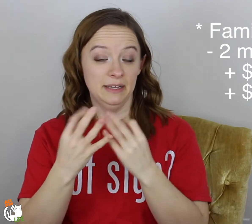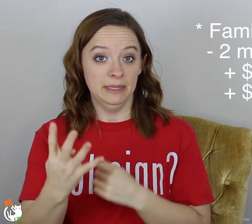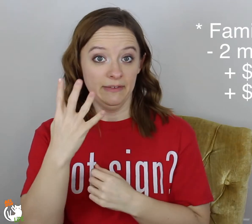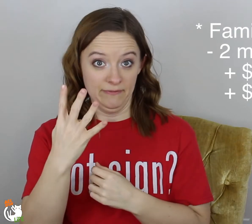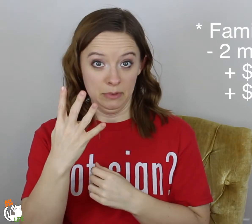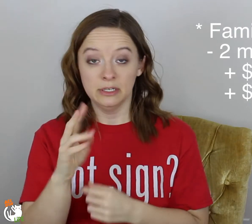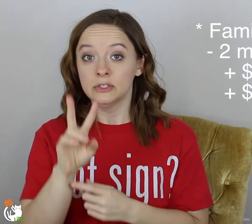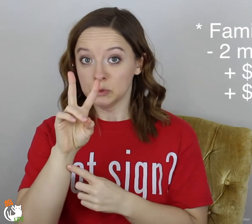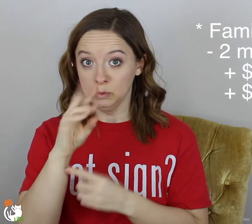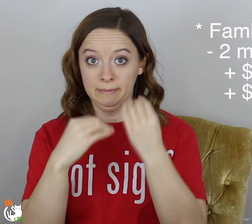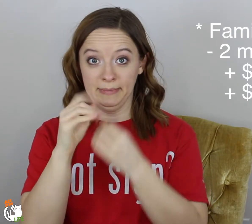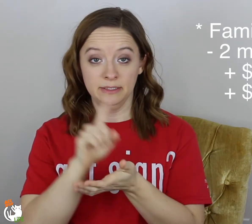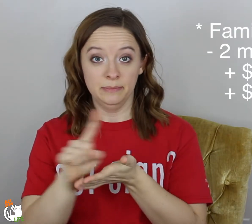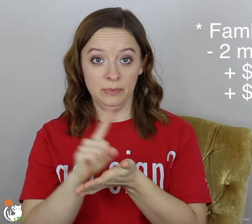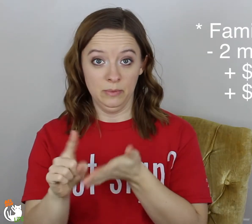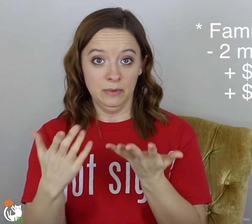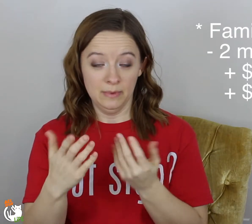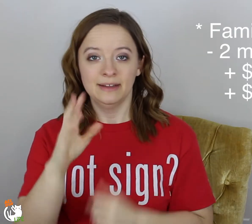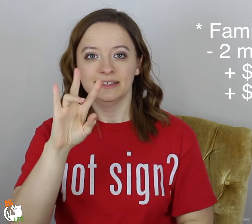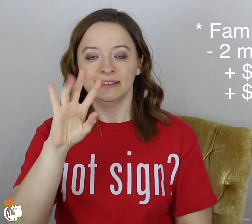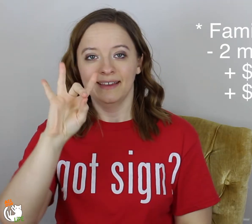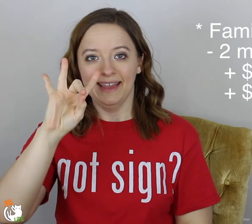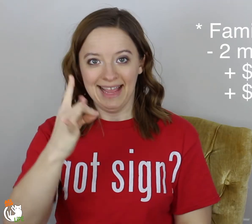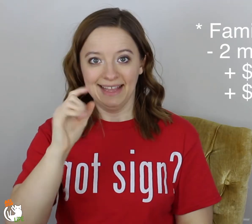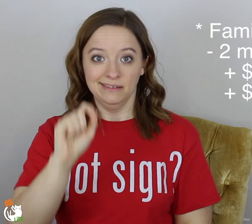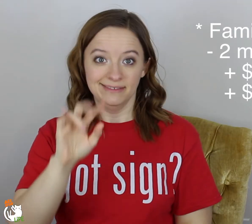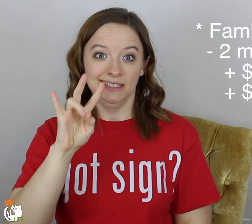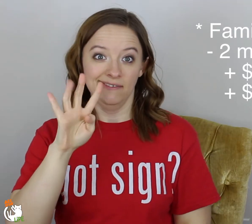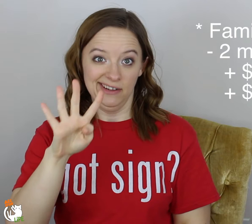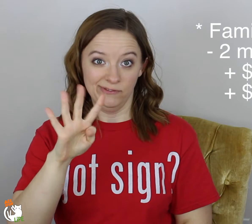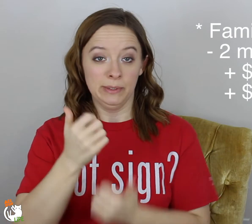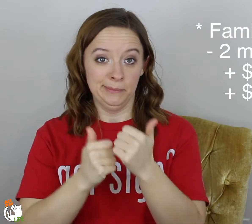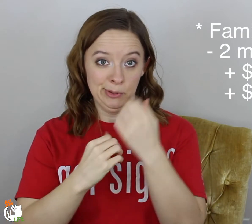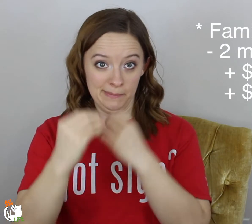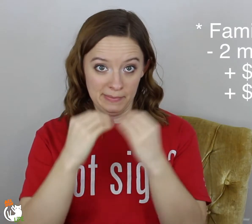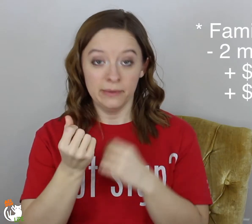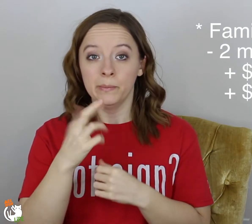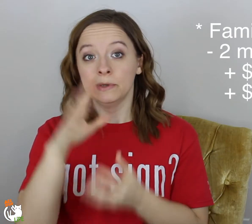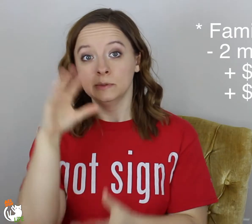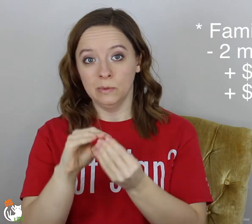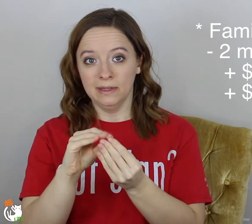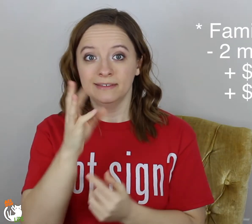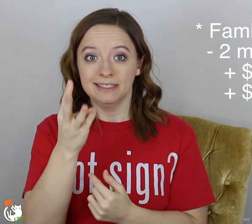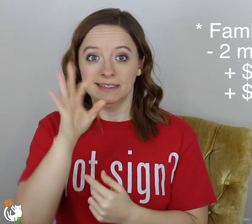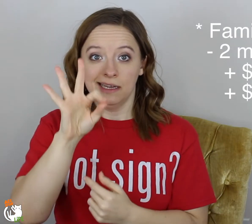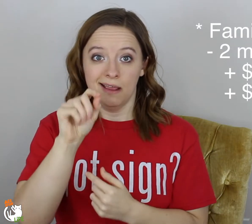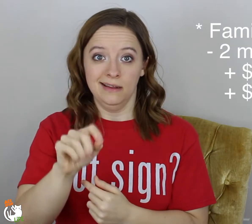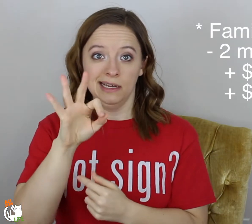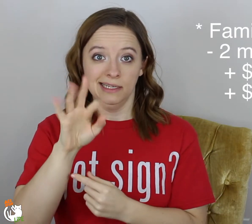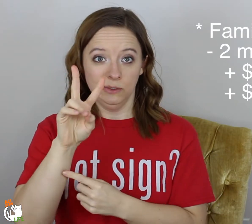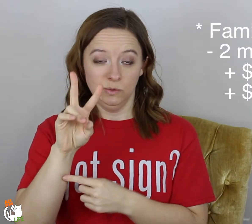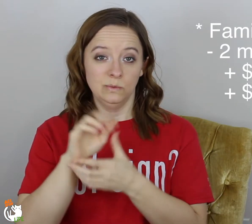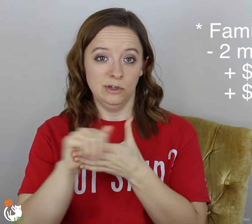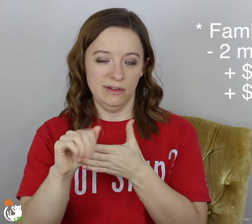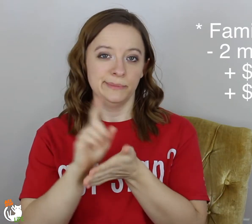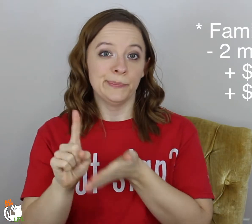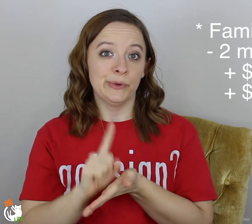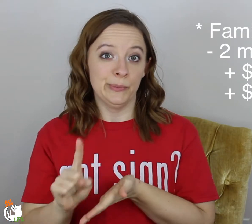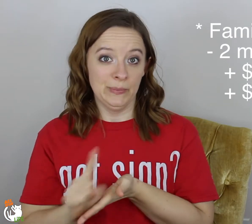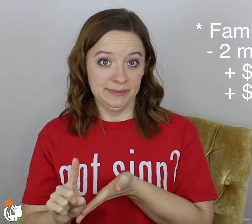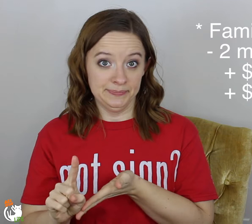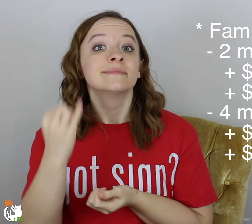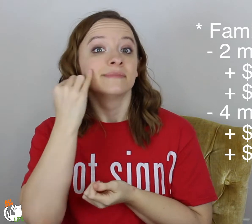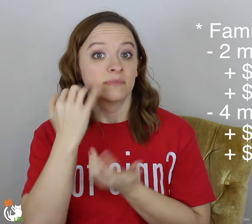For a family of 4, 2 meals per week, it's $8.74 per meal or $69.92 per week.